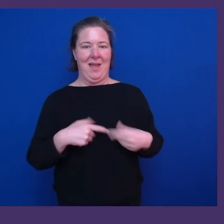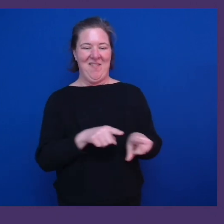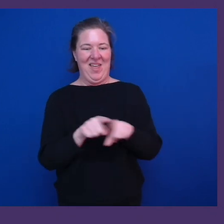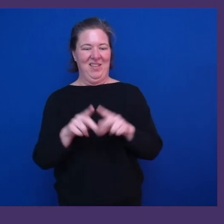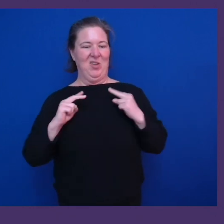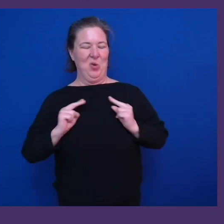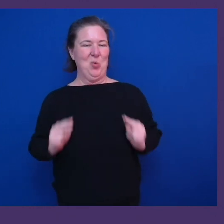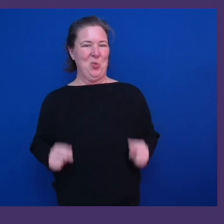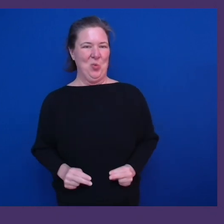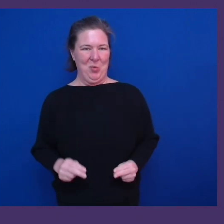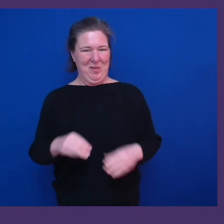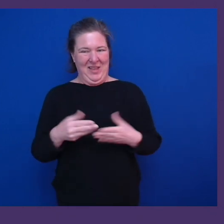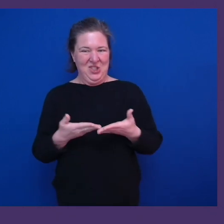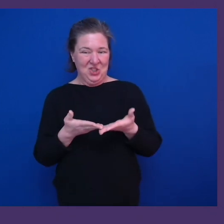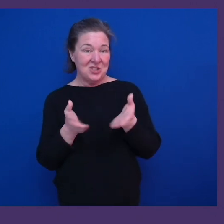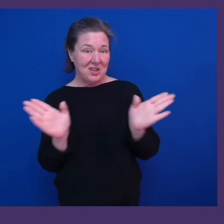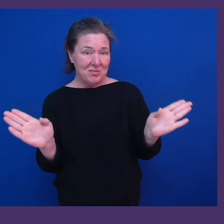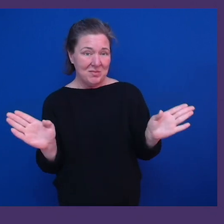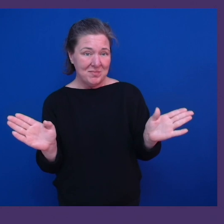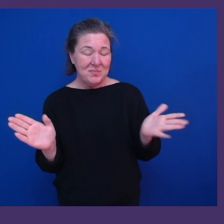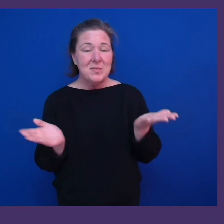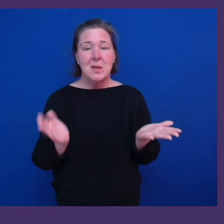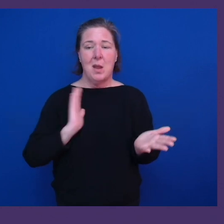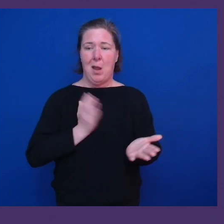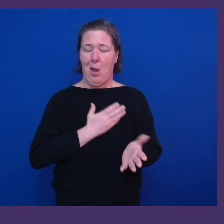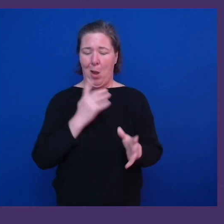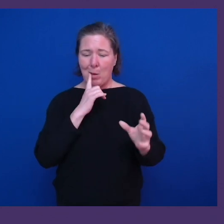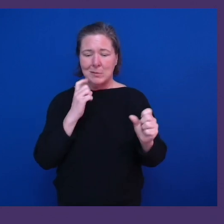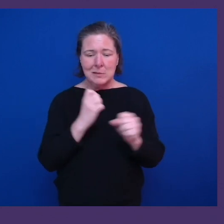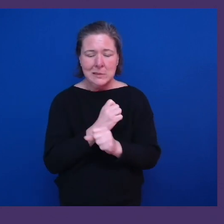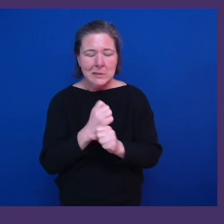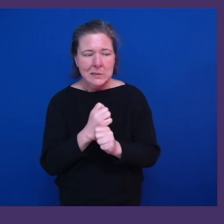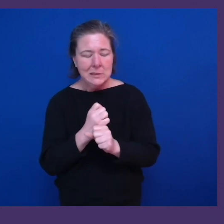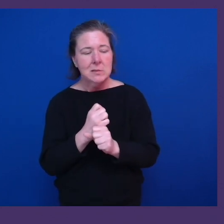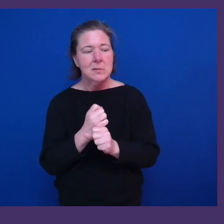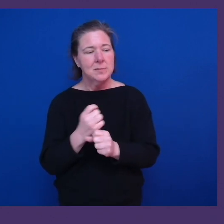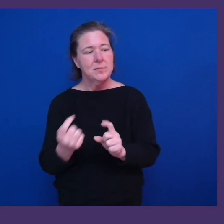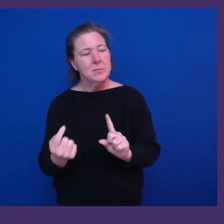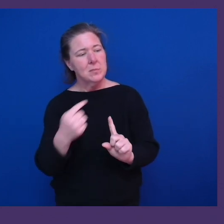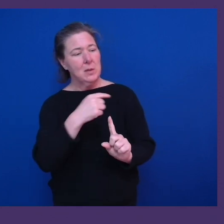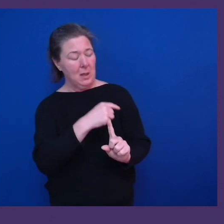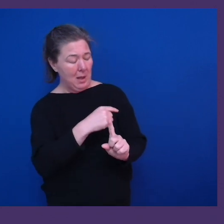And so, our strategy kind of going back is, you know, better document lifecycle management,